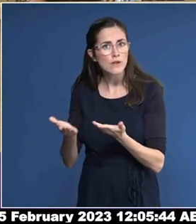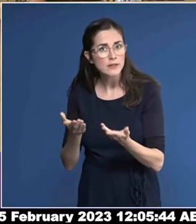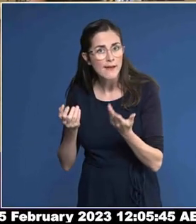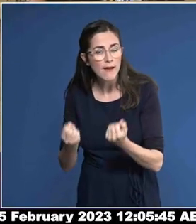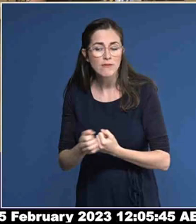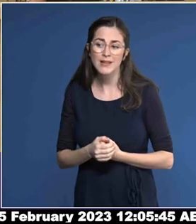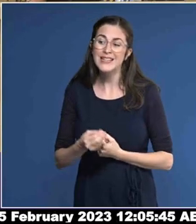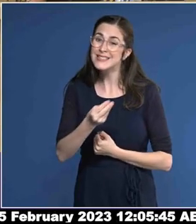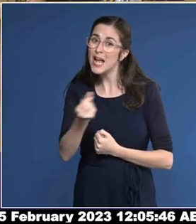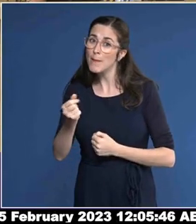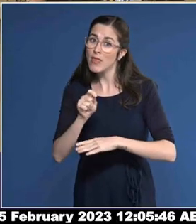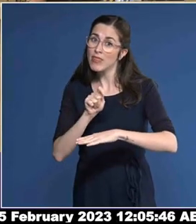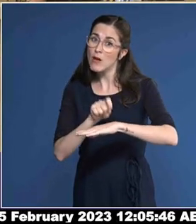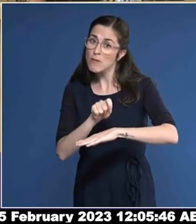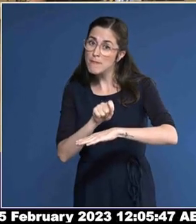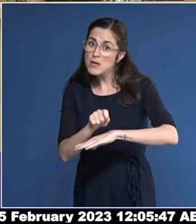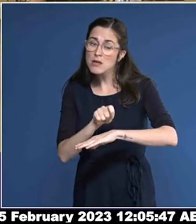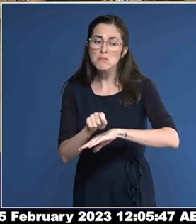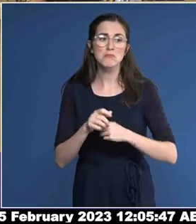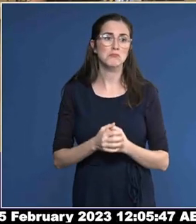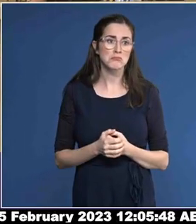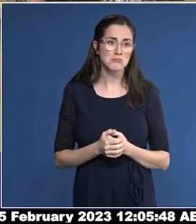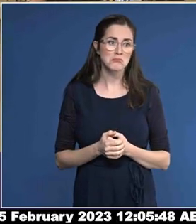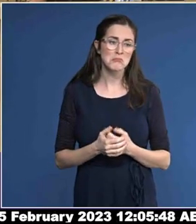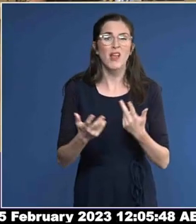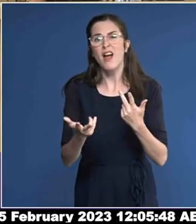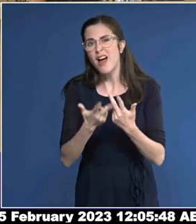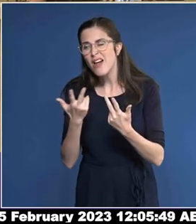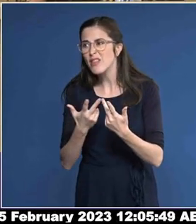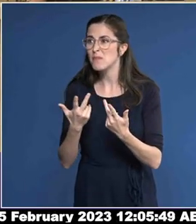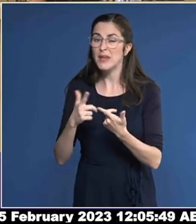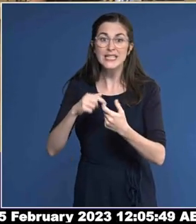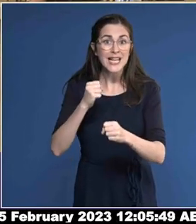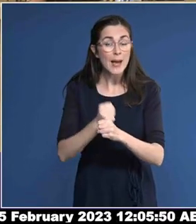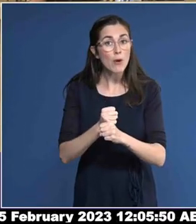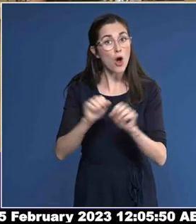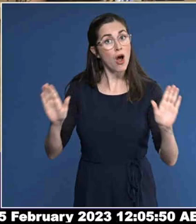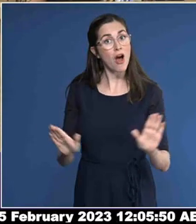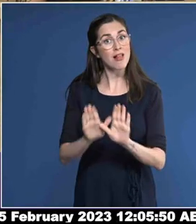We also provide other services, such as vacation care services, after-school care